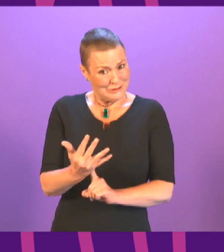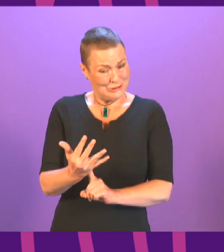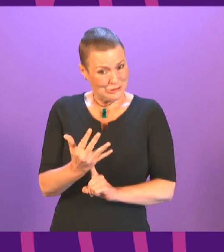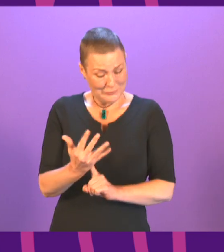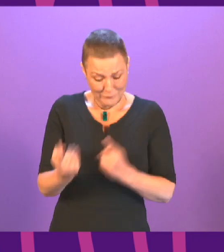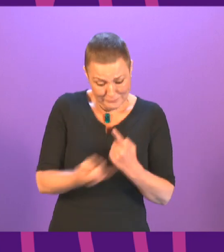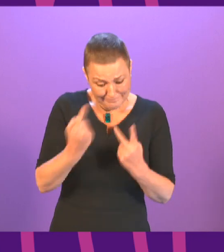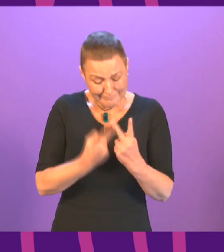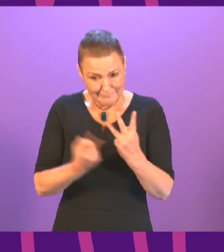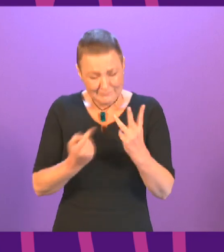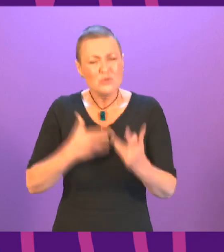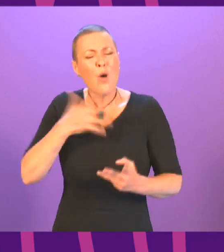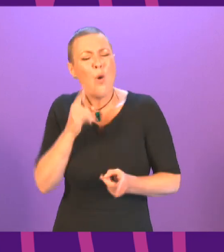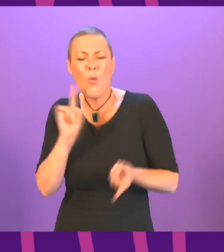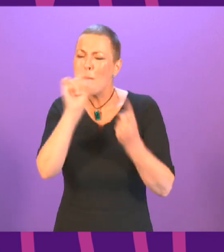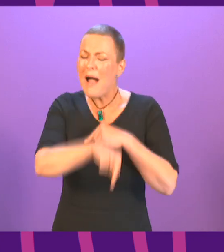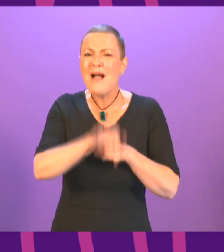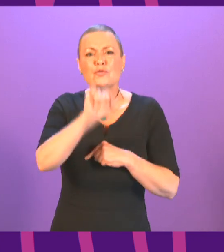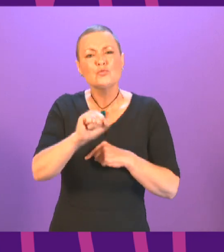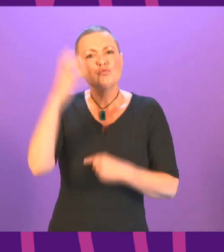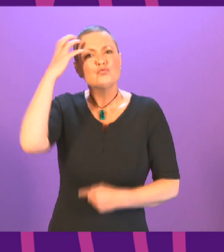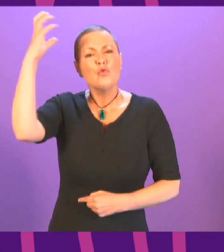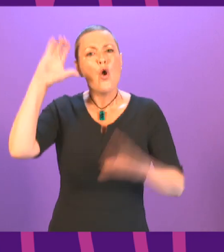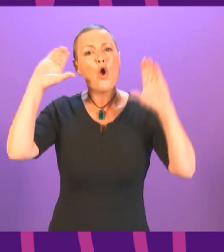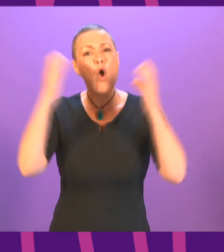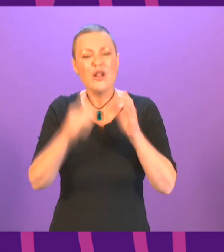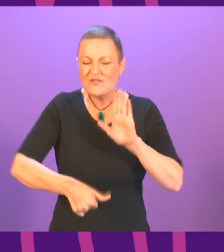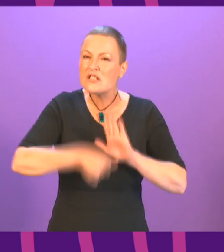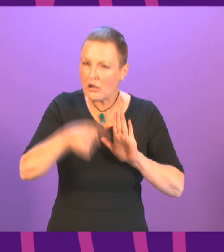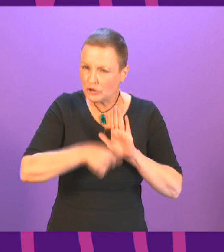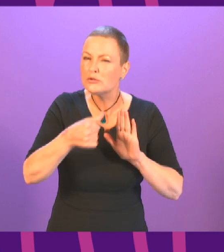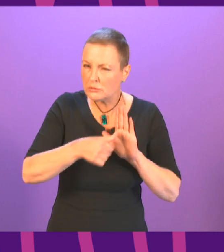of the Royal College of Physicians and Surgeons of Glasgow told the BBC this week. She said